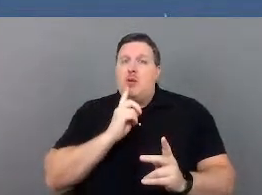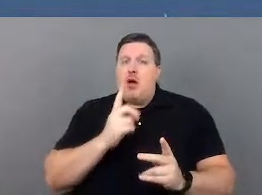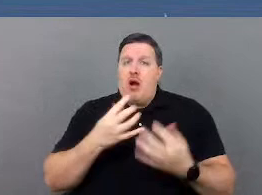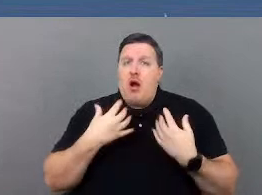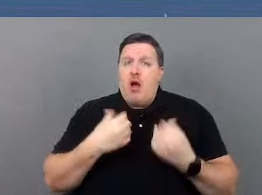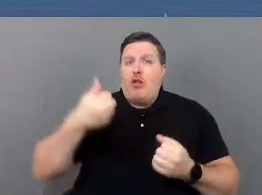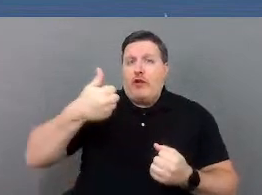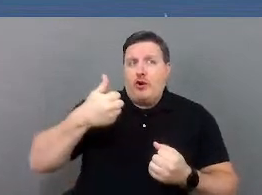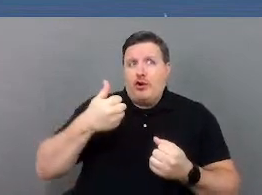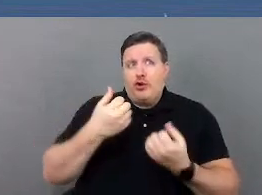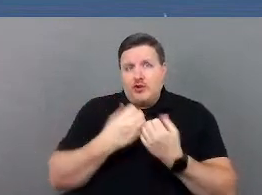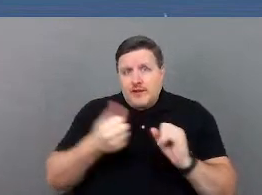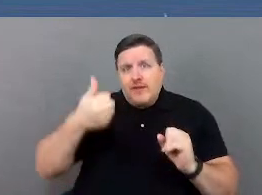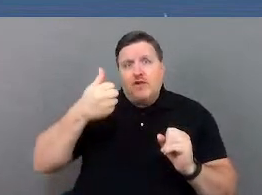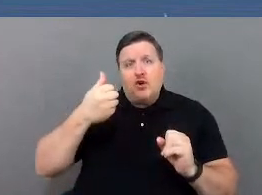HAVE ACCESS TO HEALTH CARE.